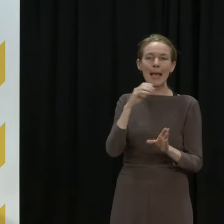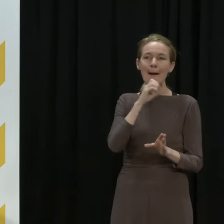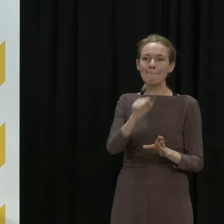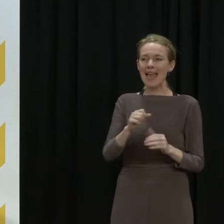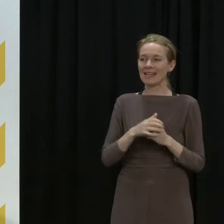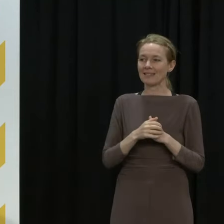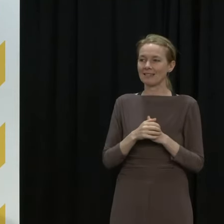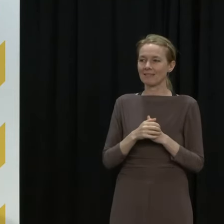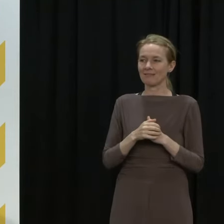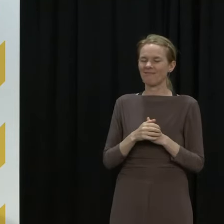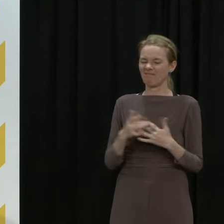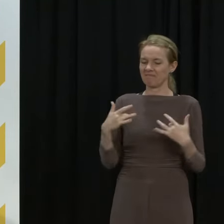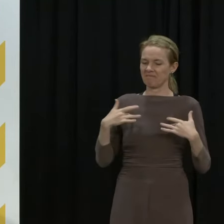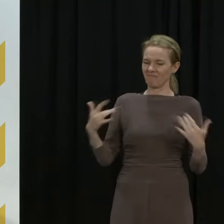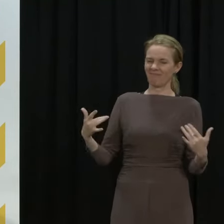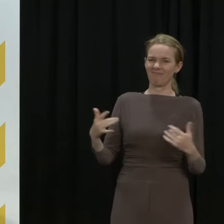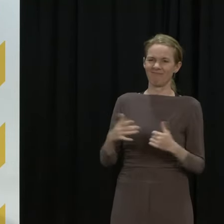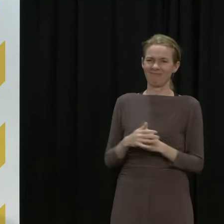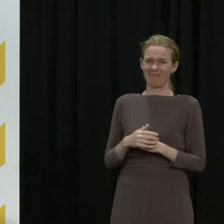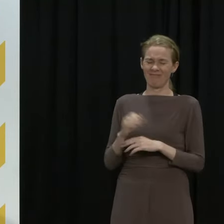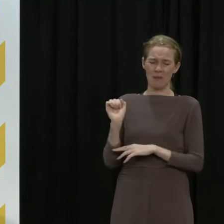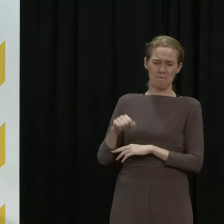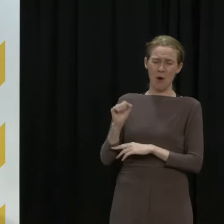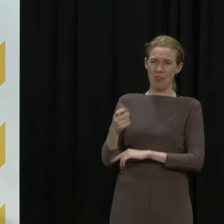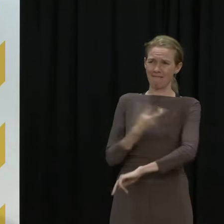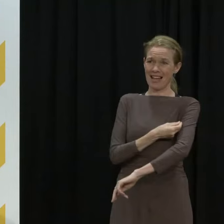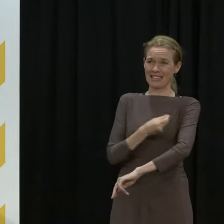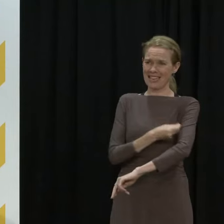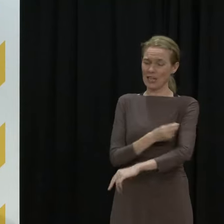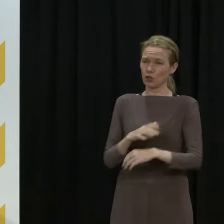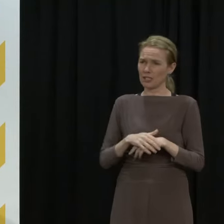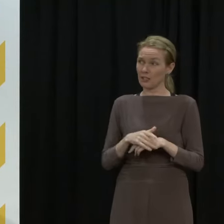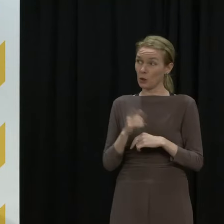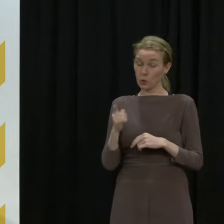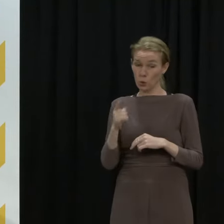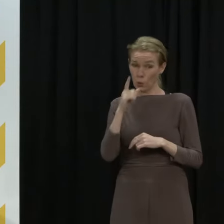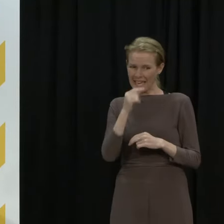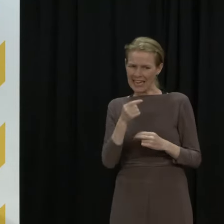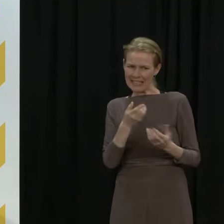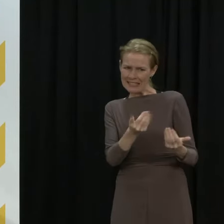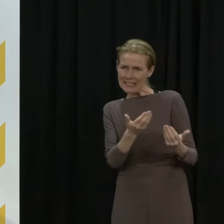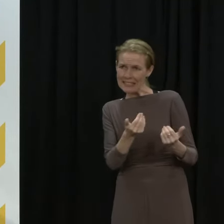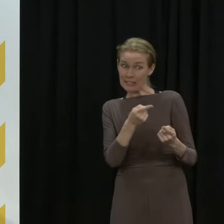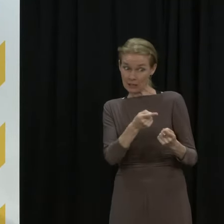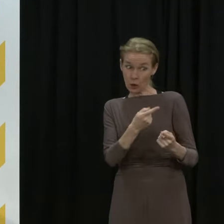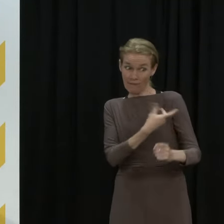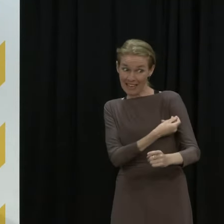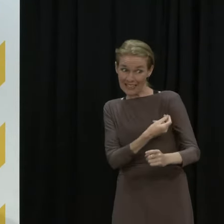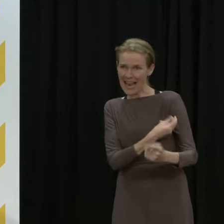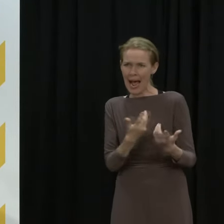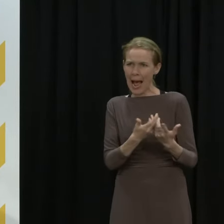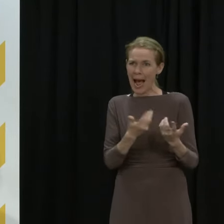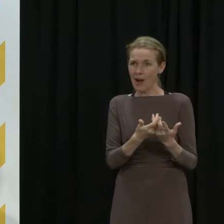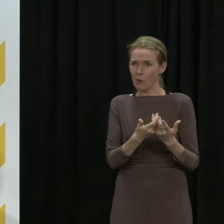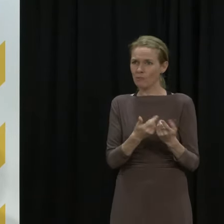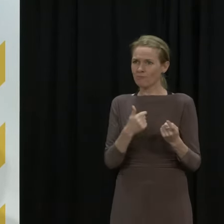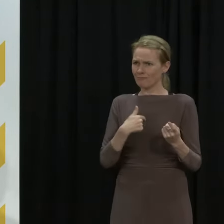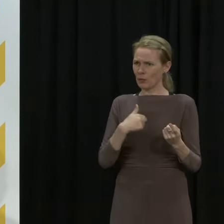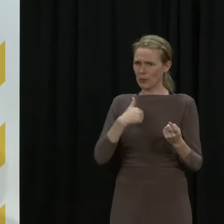message to them.